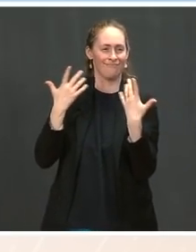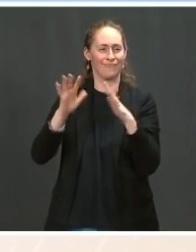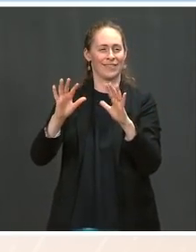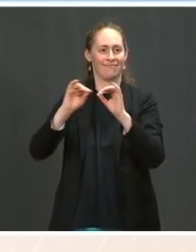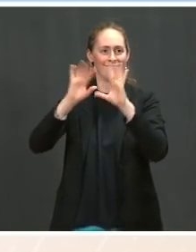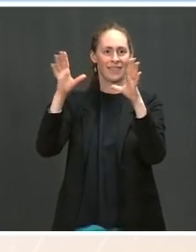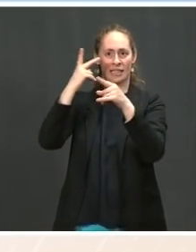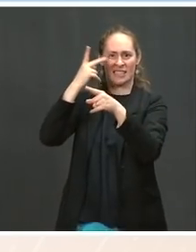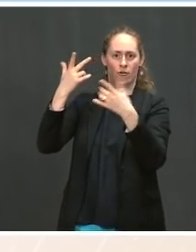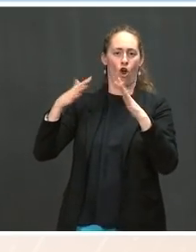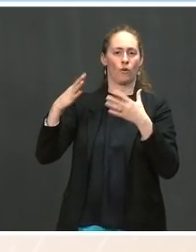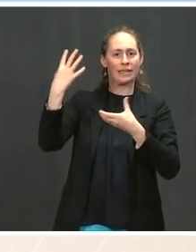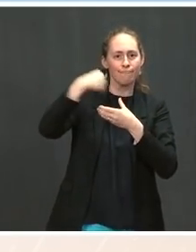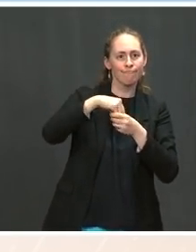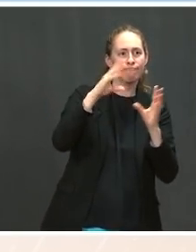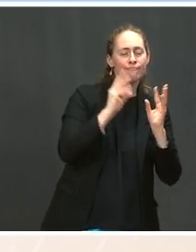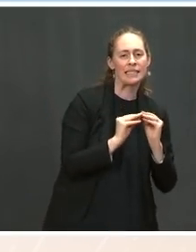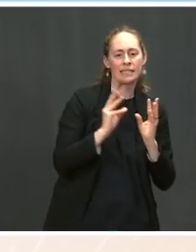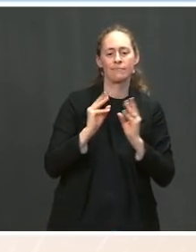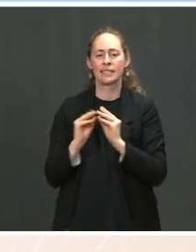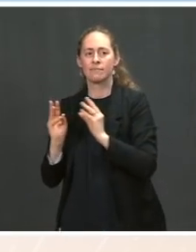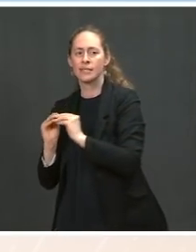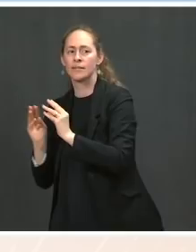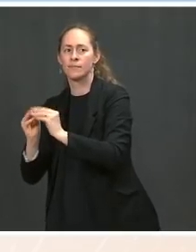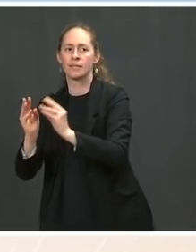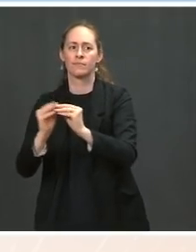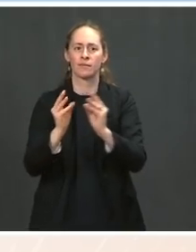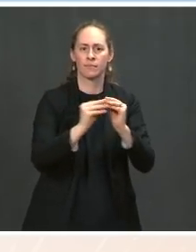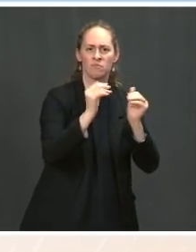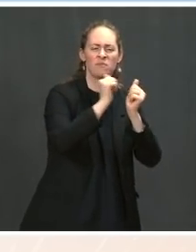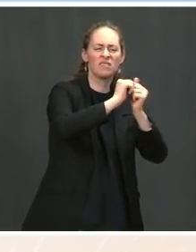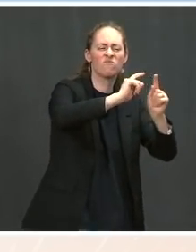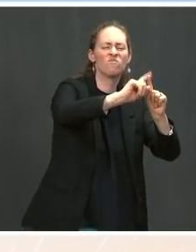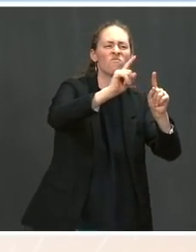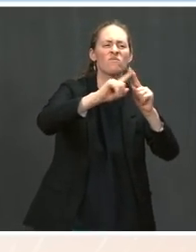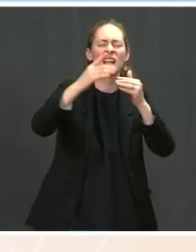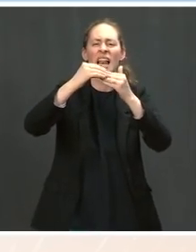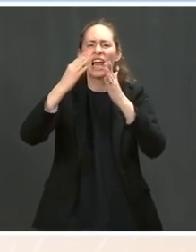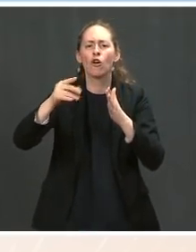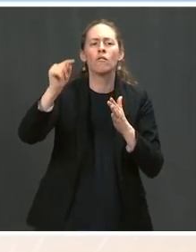on these issues with internal leaders and team members. We don't always read those meetings out,